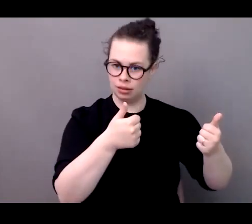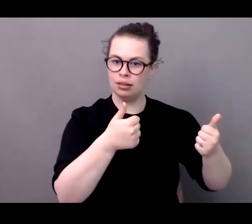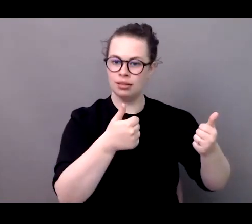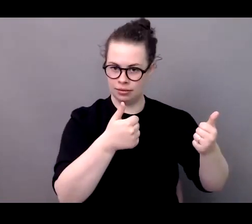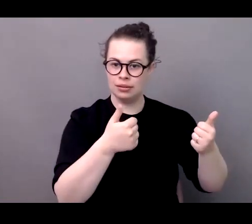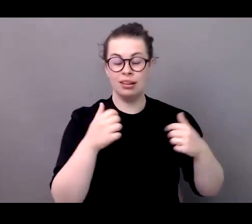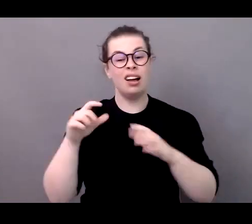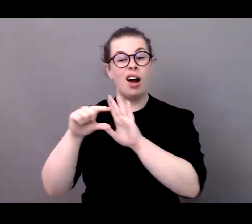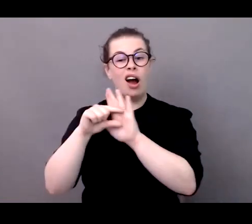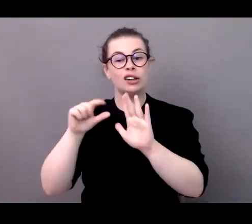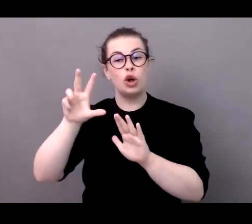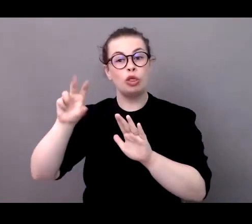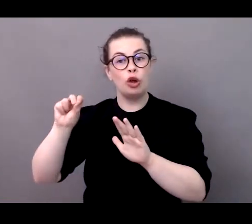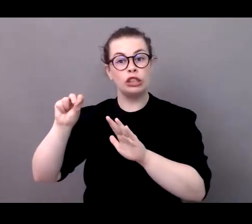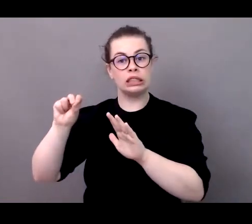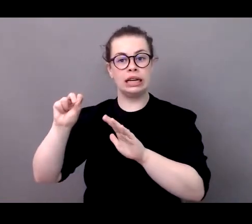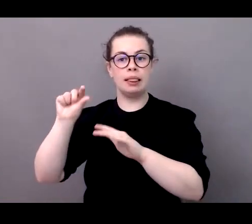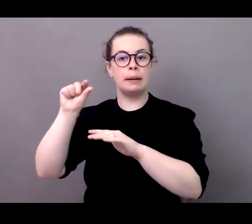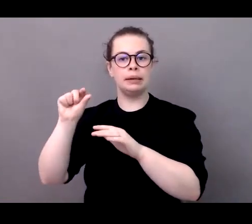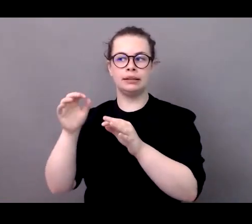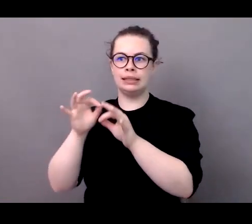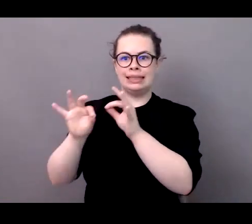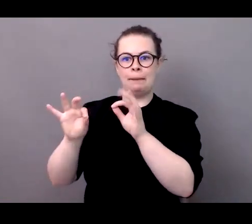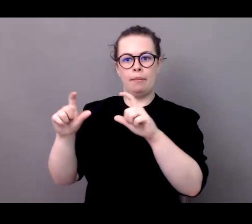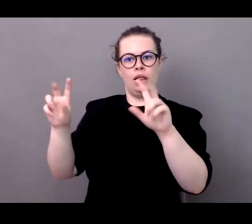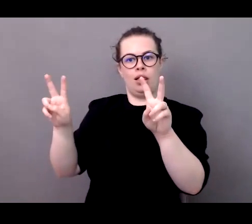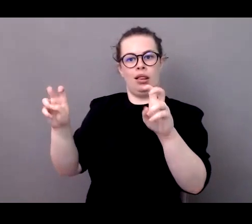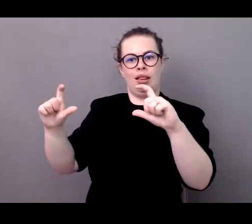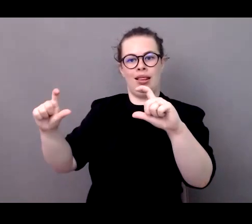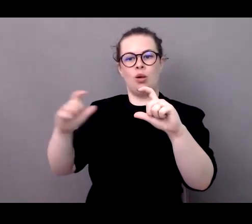but it's not calling out states that we believe are engaging in bad practices by name.